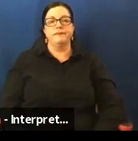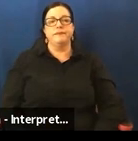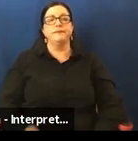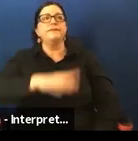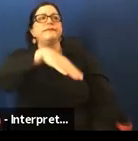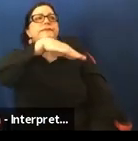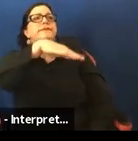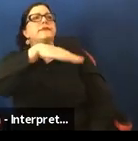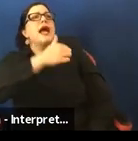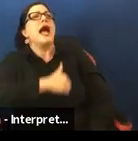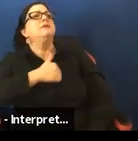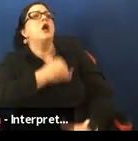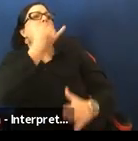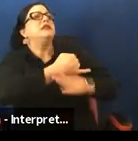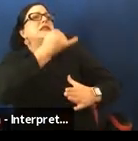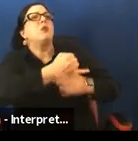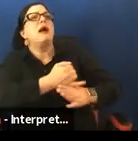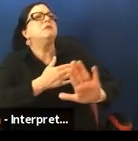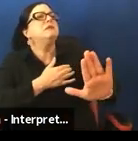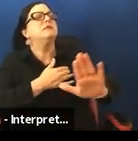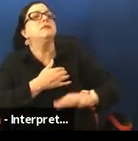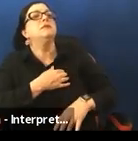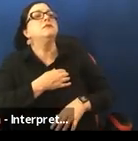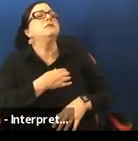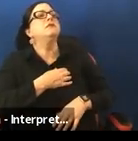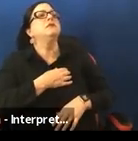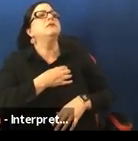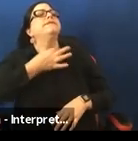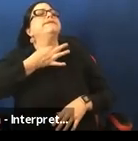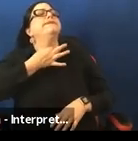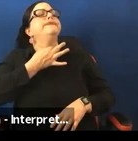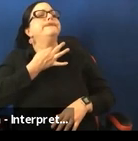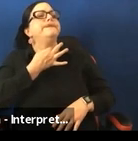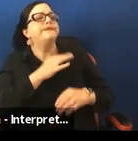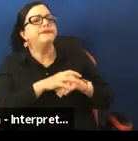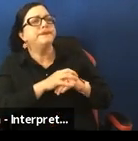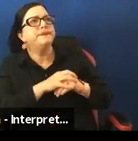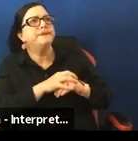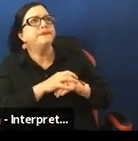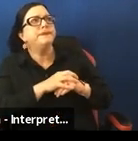debay: Can hear me. debay: Yeah, yeah. I was wondering, you know, you said you know most of them they stay alive long